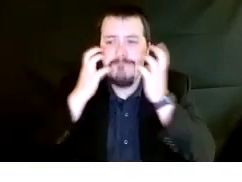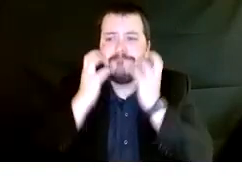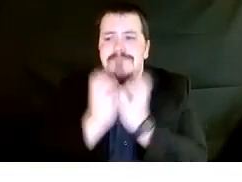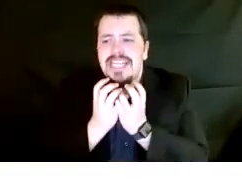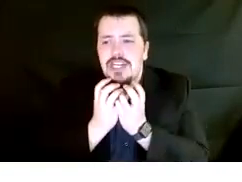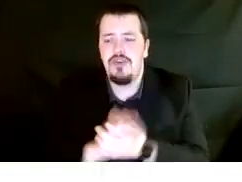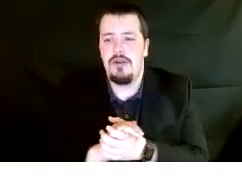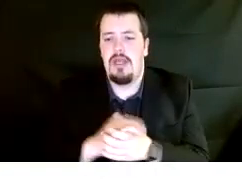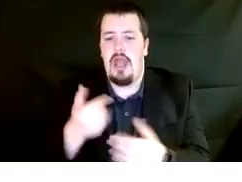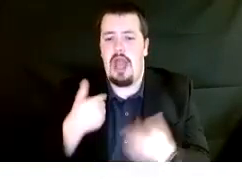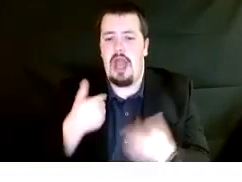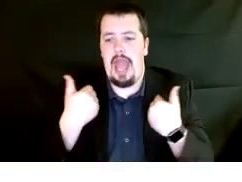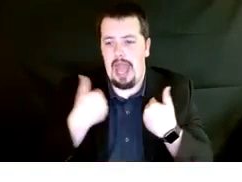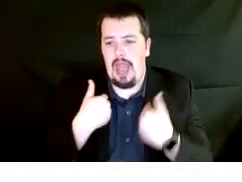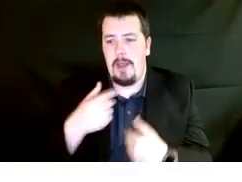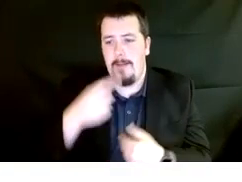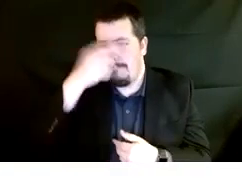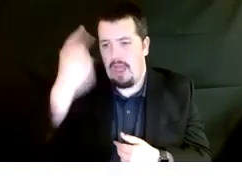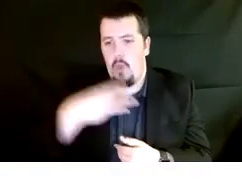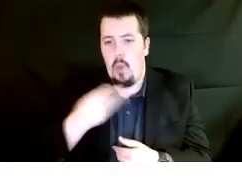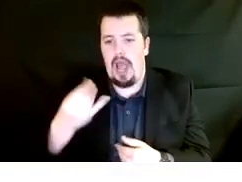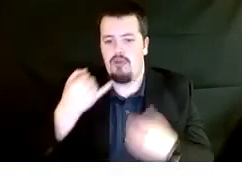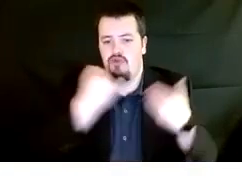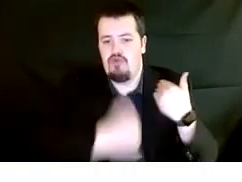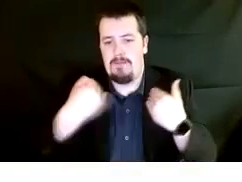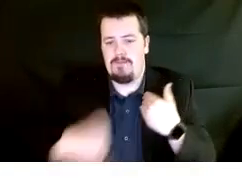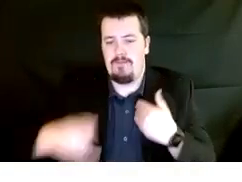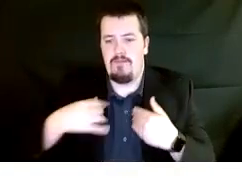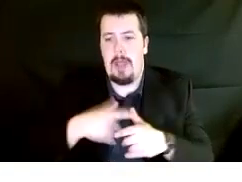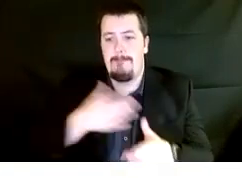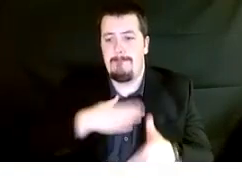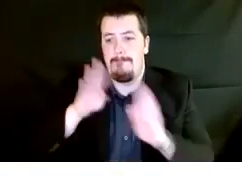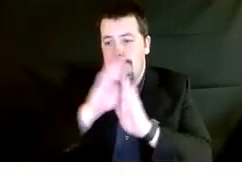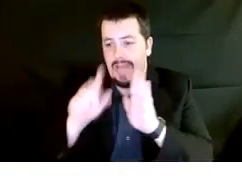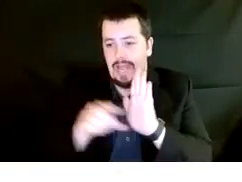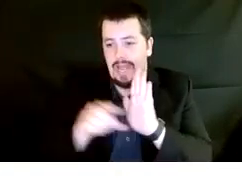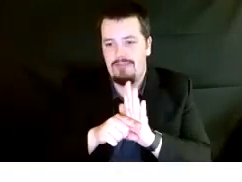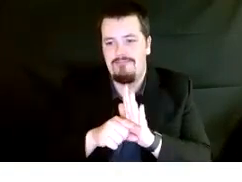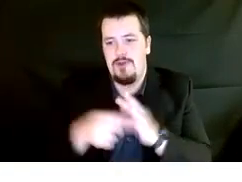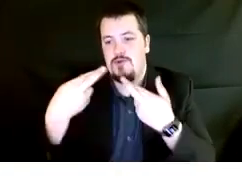I'm wearing a black and white striped shirt and my background is an empty uh room with